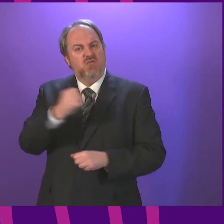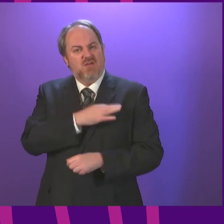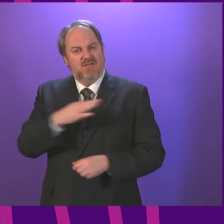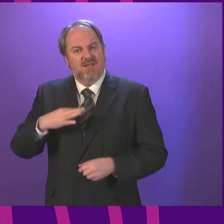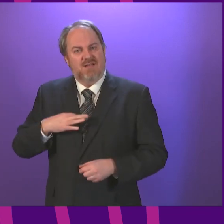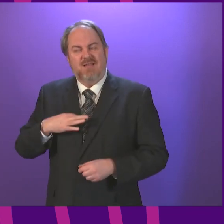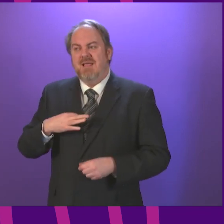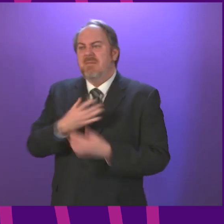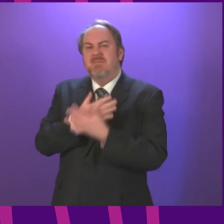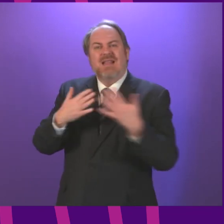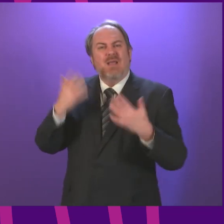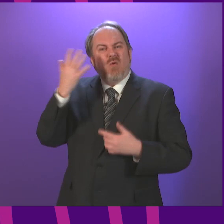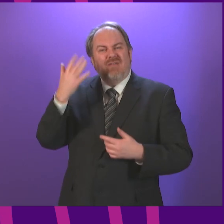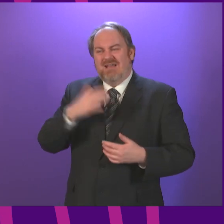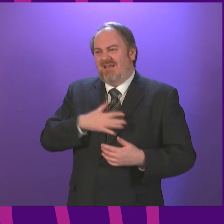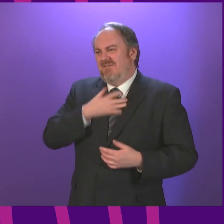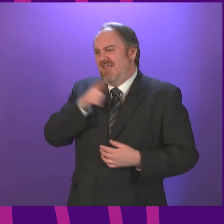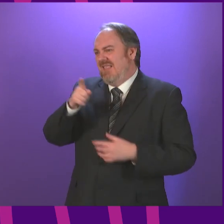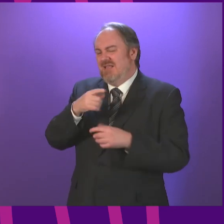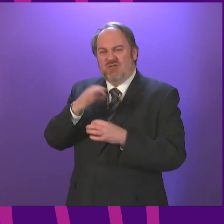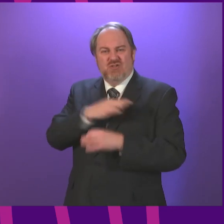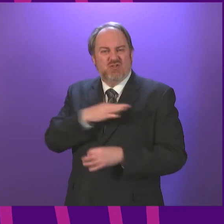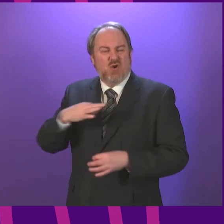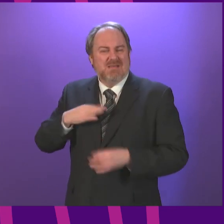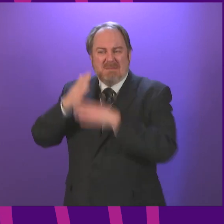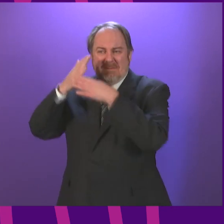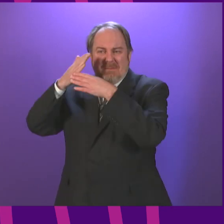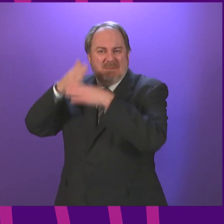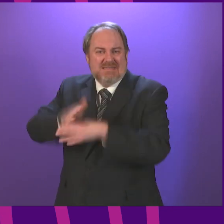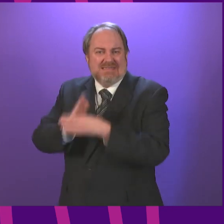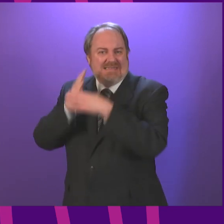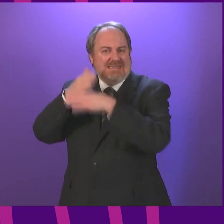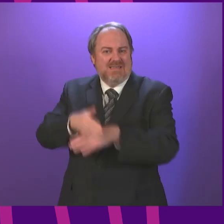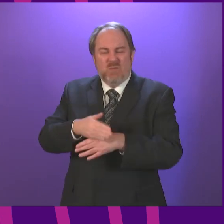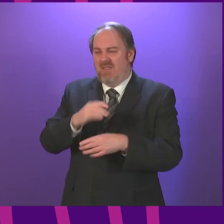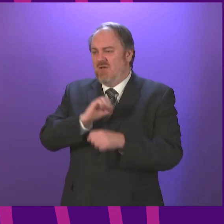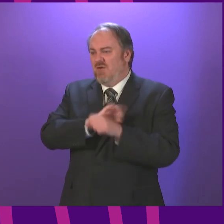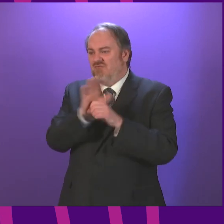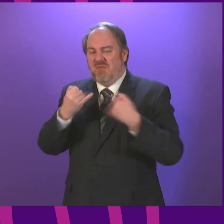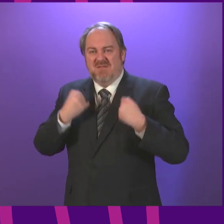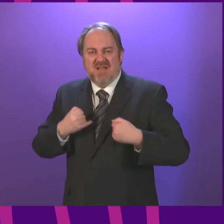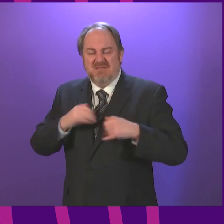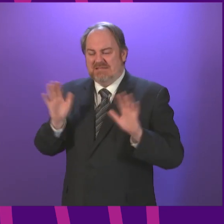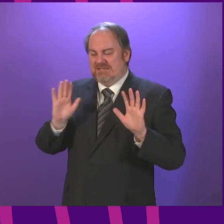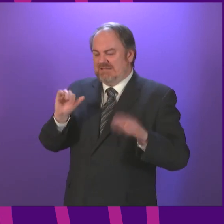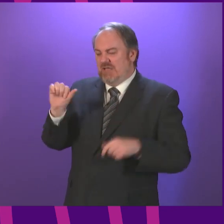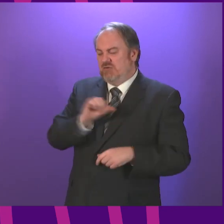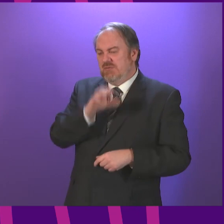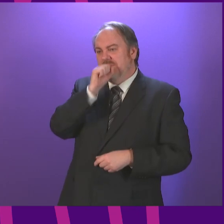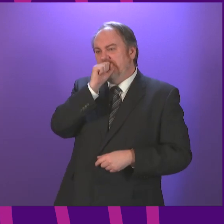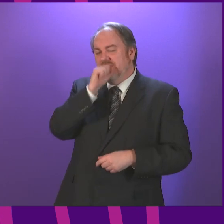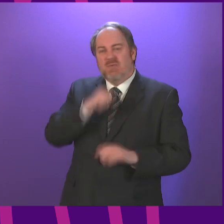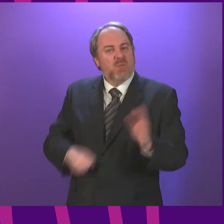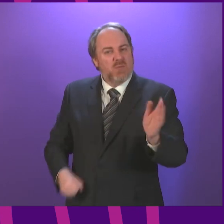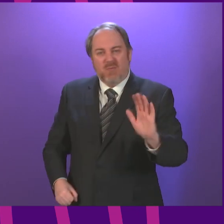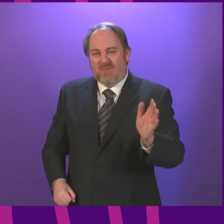to put additional pressure on the NHS when it is dealing with a crisis. People might understandably also have concerns about the Covid risk that coming forward and going to